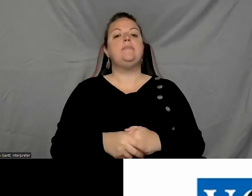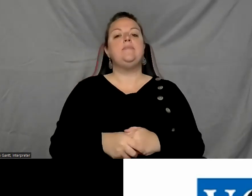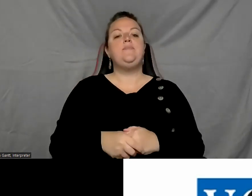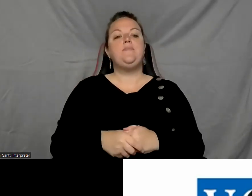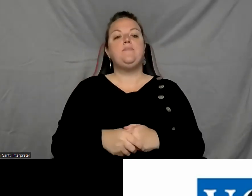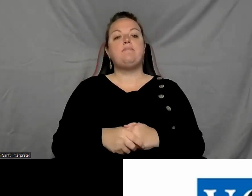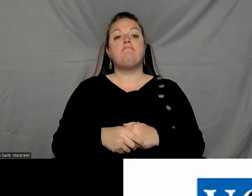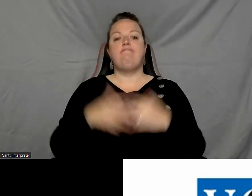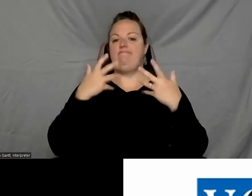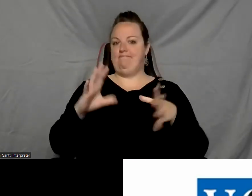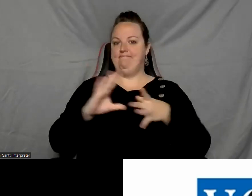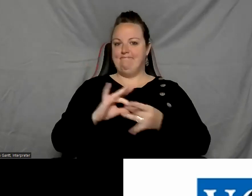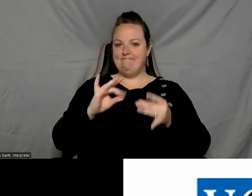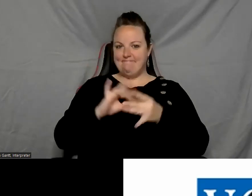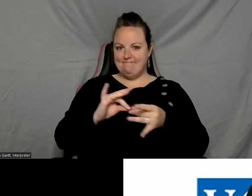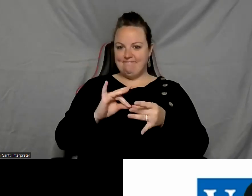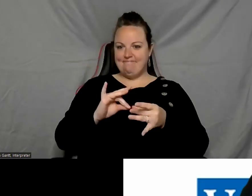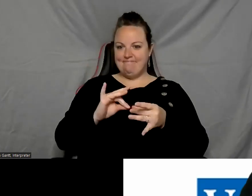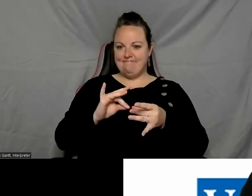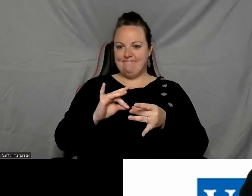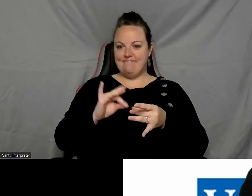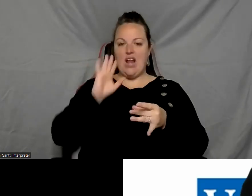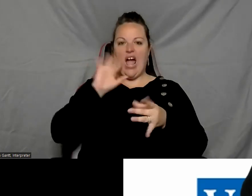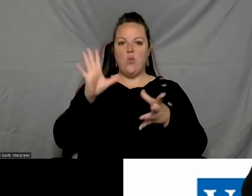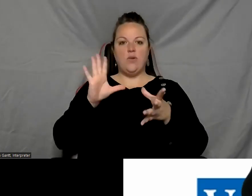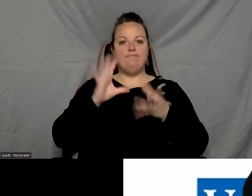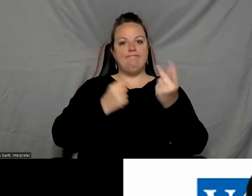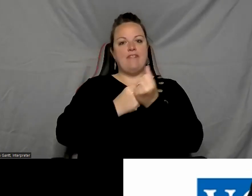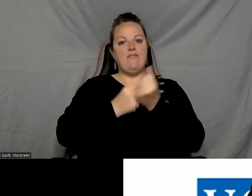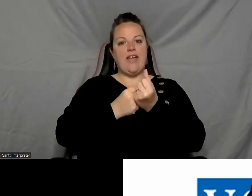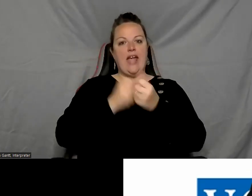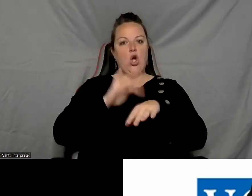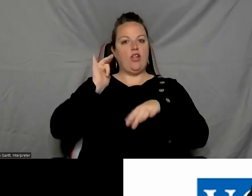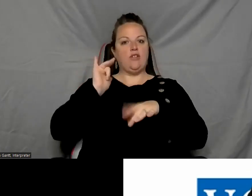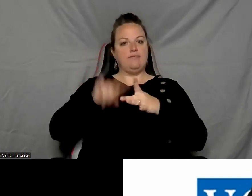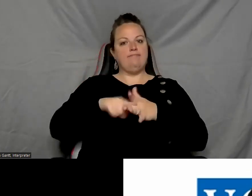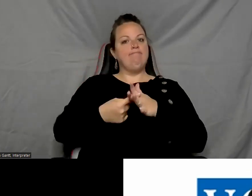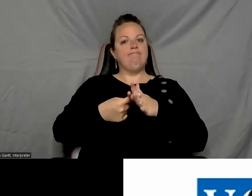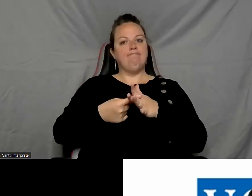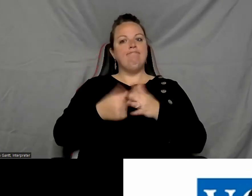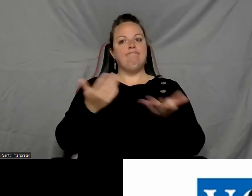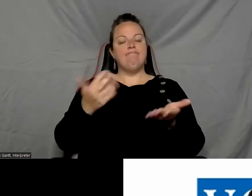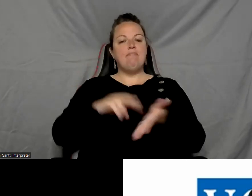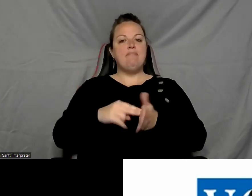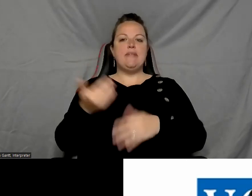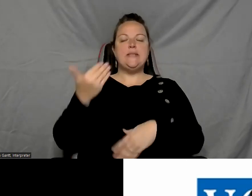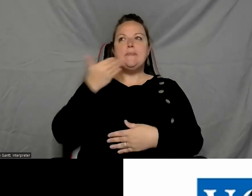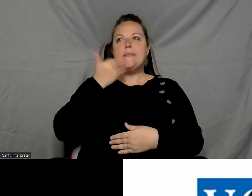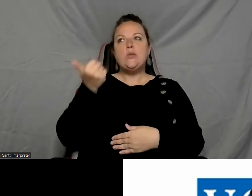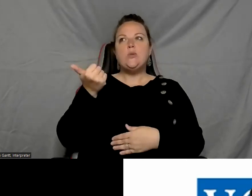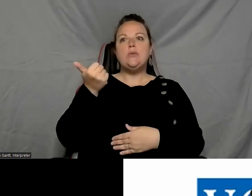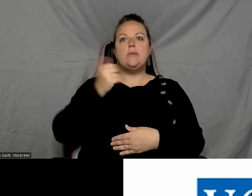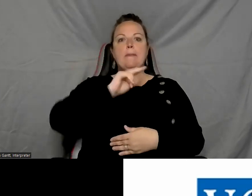As I mentioned, I would advocate sooner. So I could have better, better personal knowledge